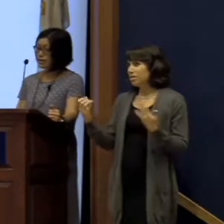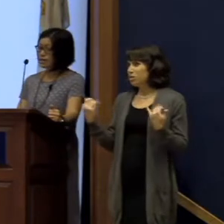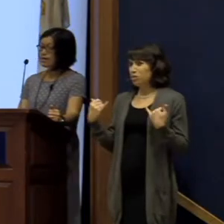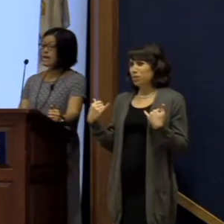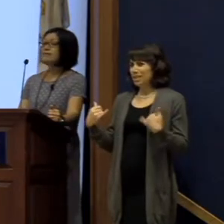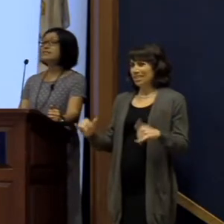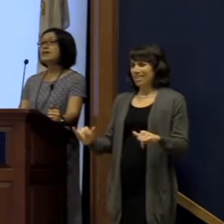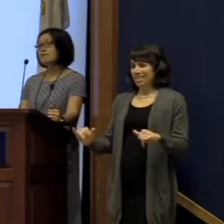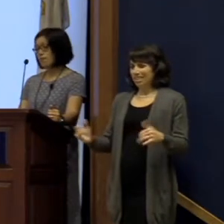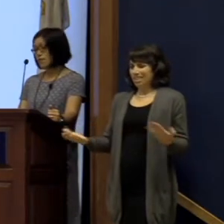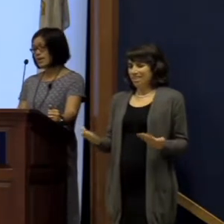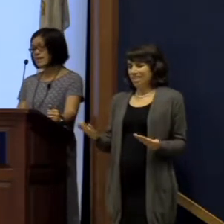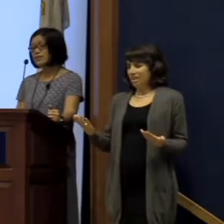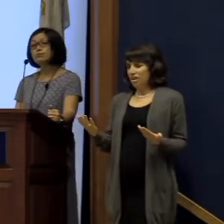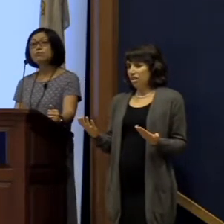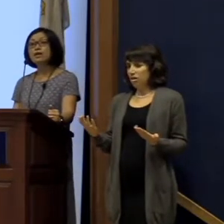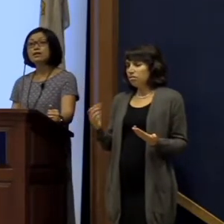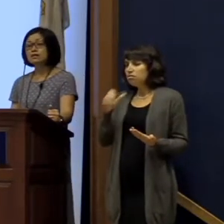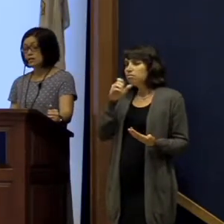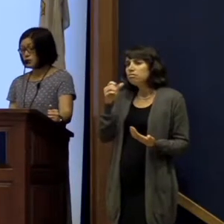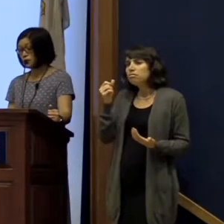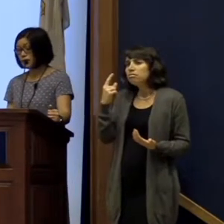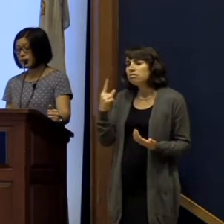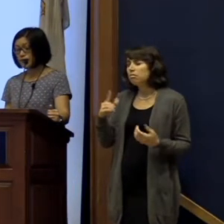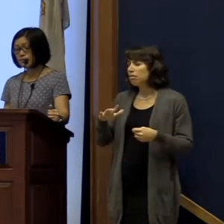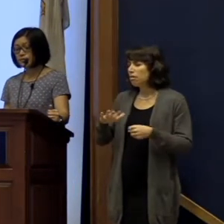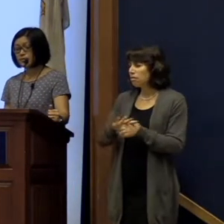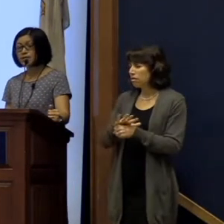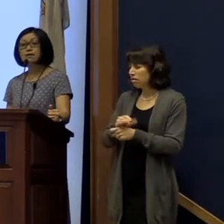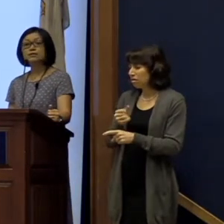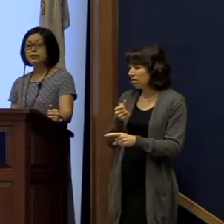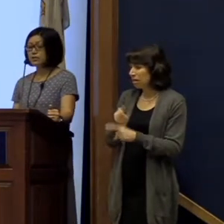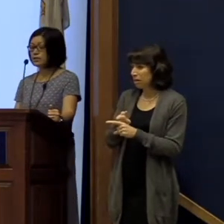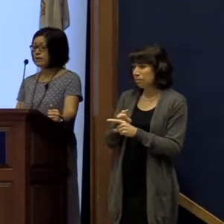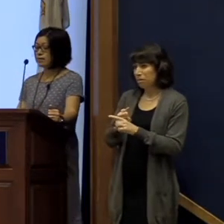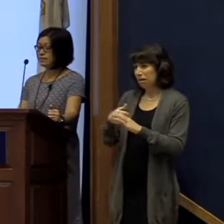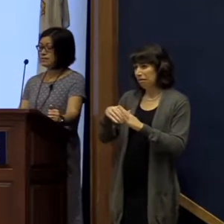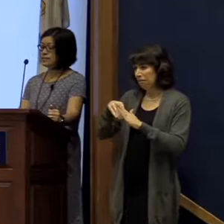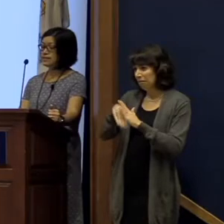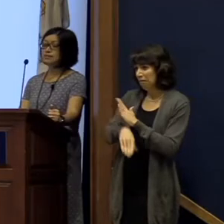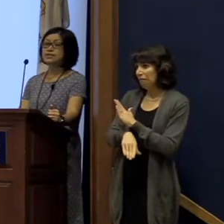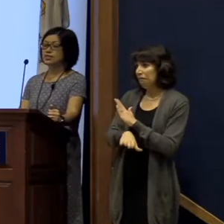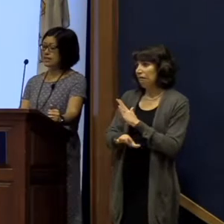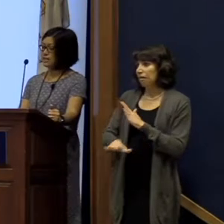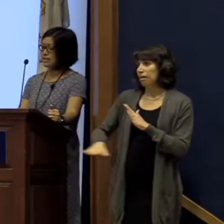There is therefore a need to work towards equitable and consequential outcomes in STEM teaching and learning